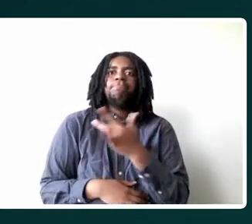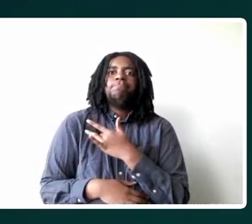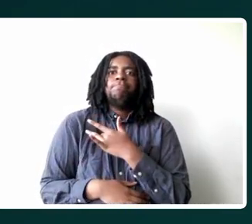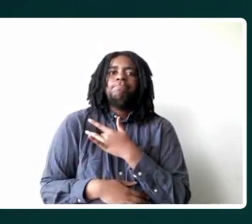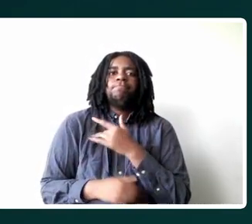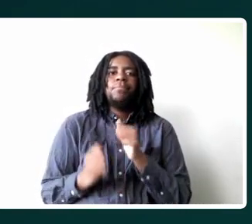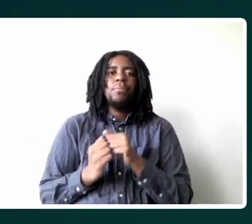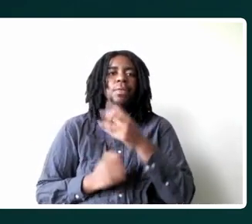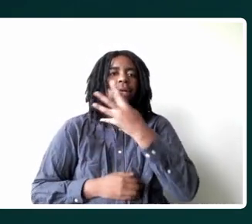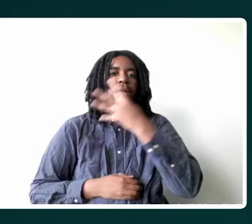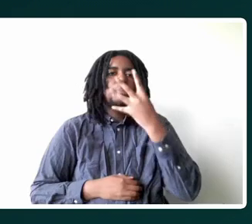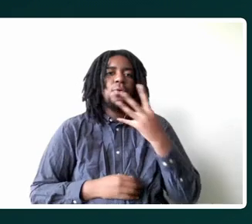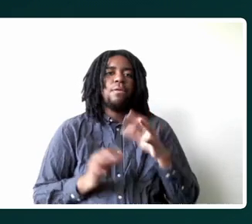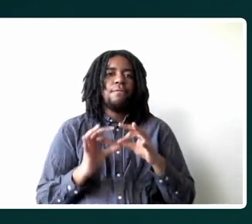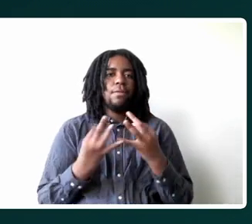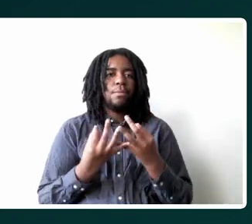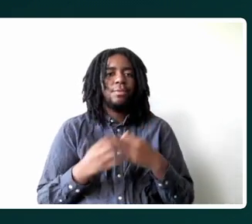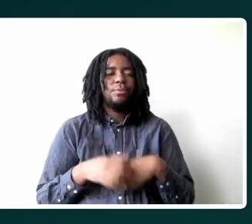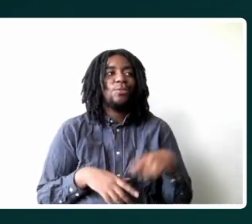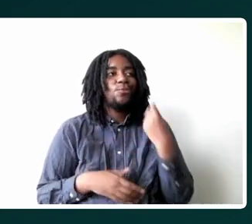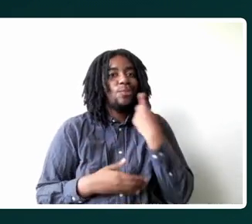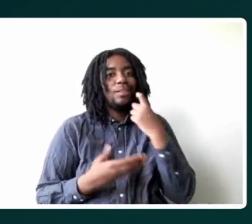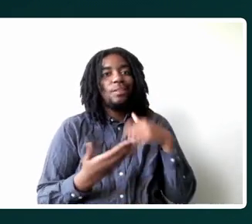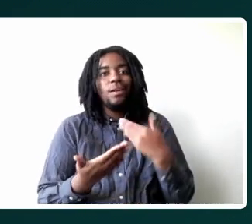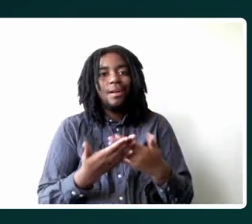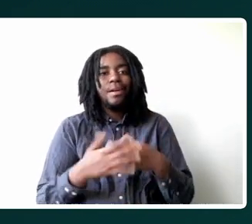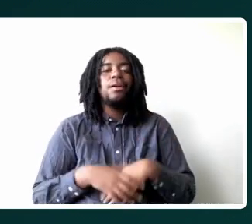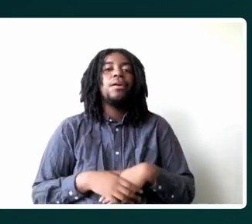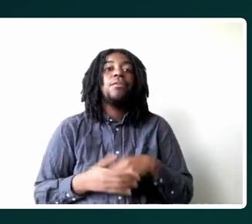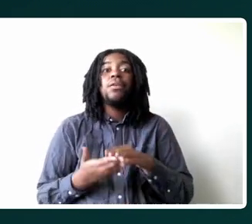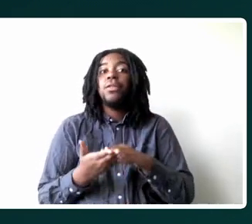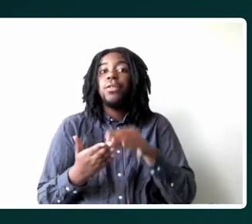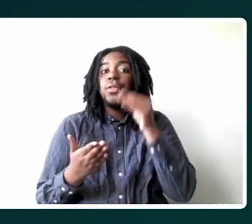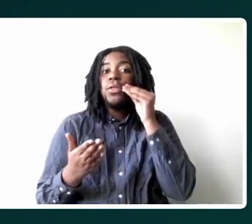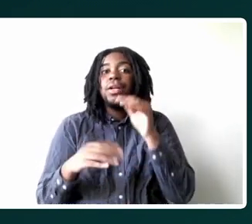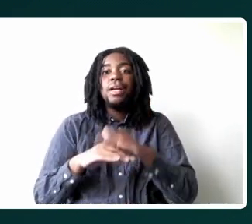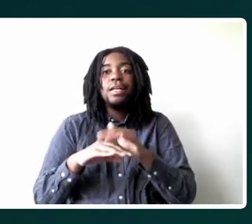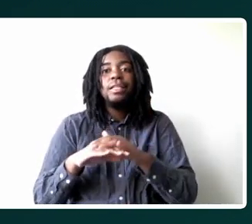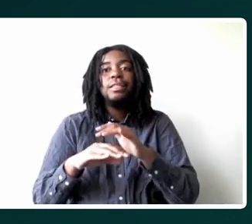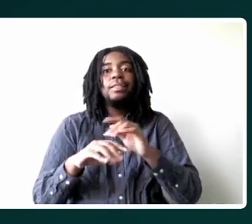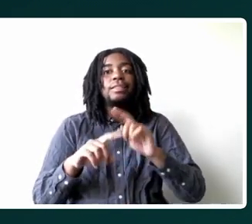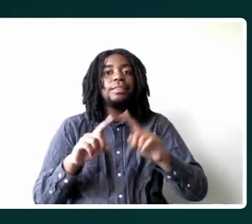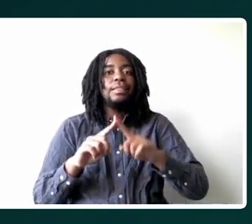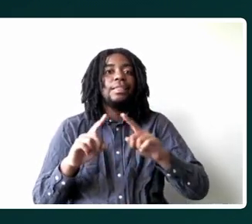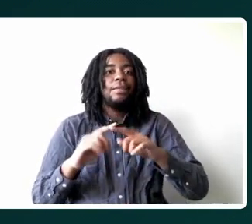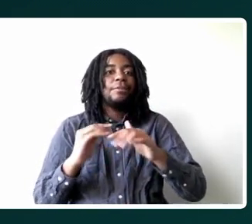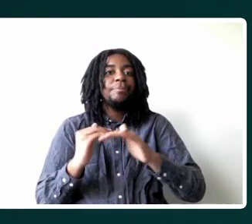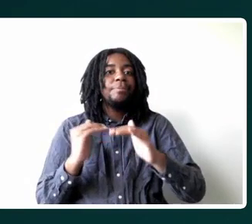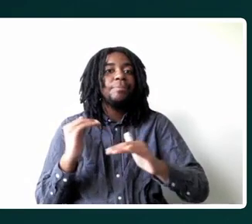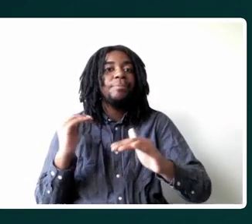Recently arrived, learning English at varying paces and figuring out their new lives.